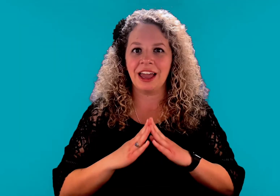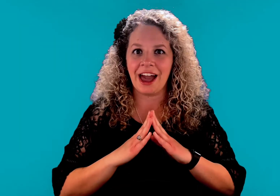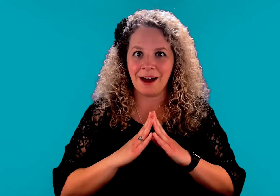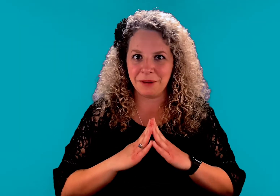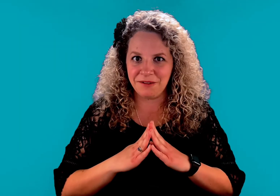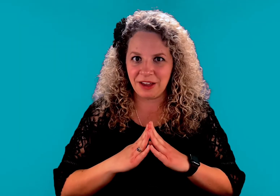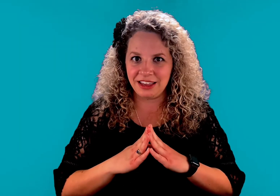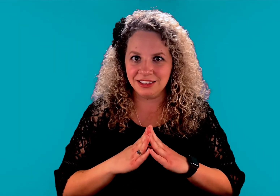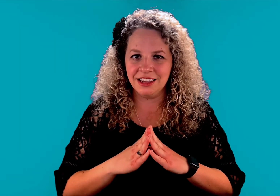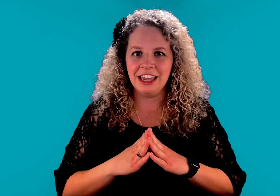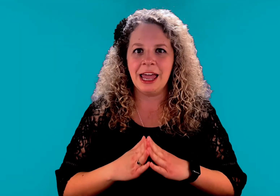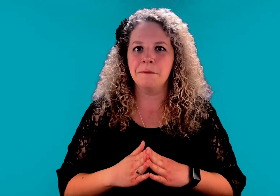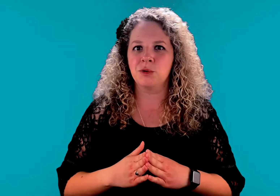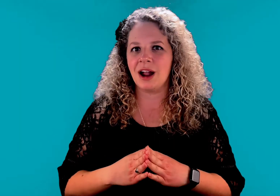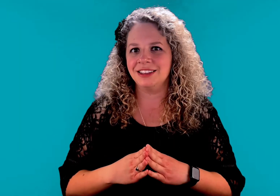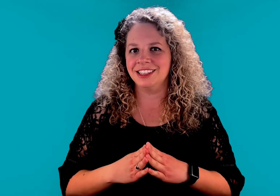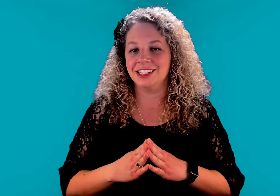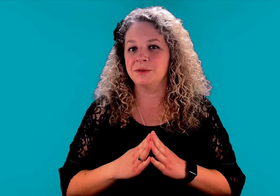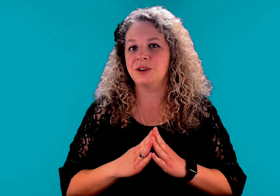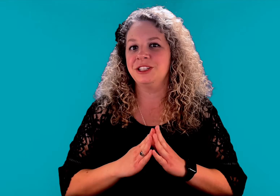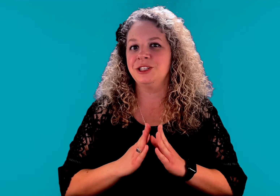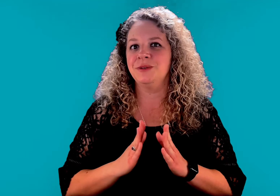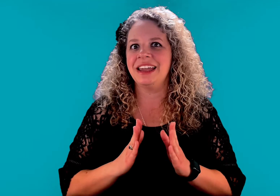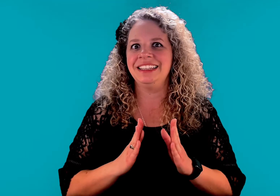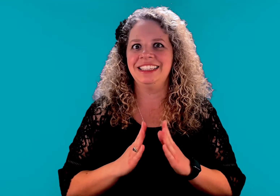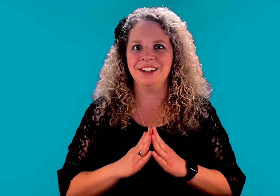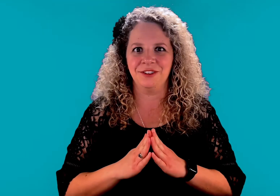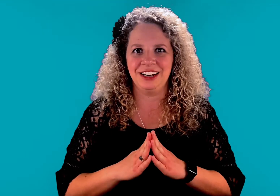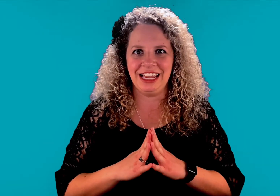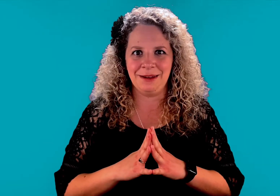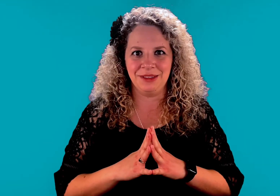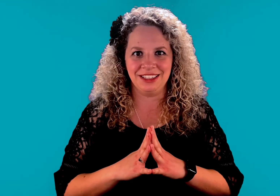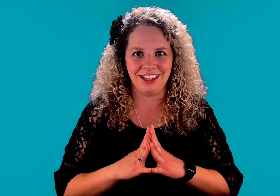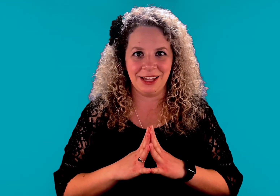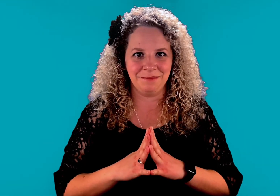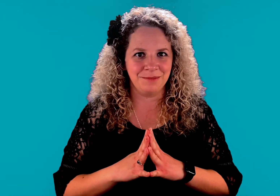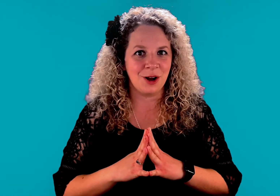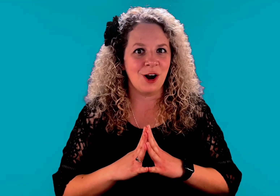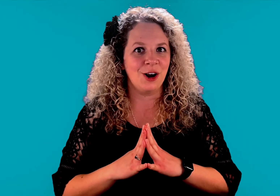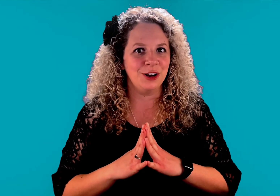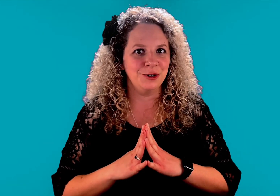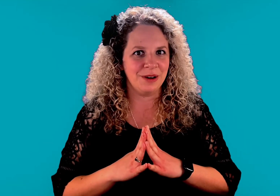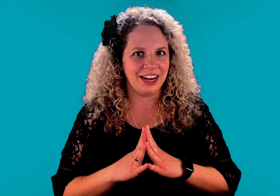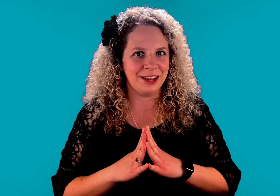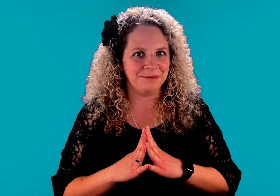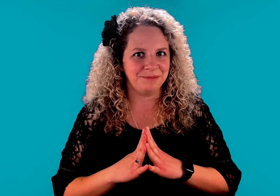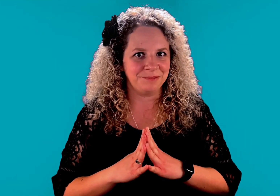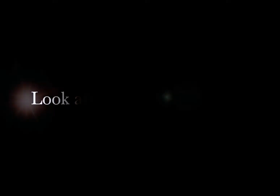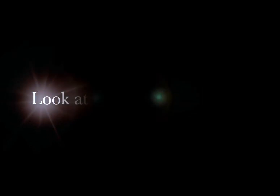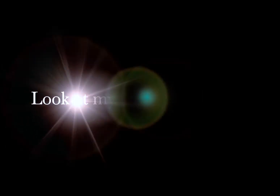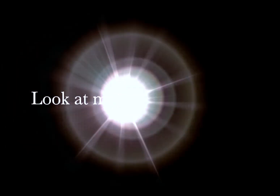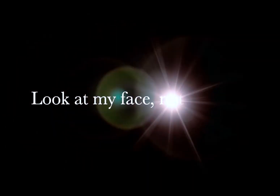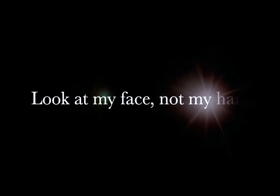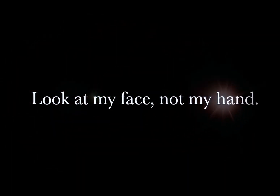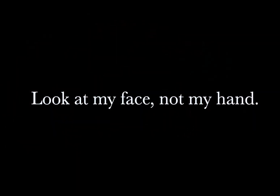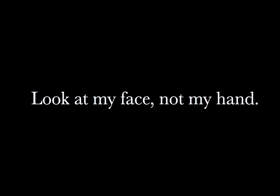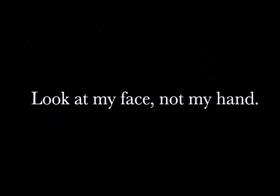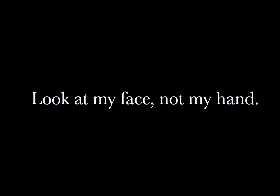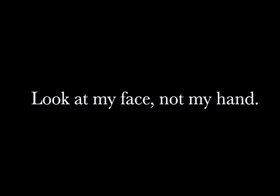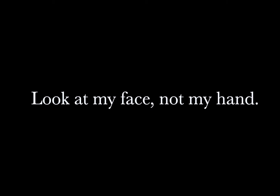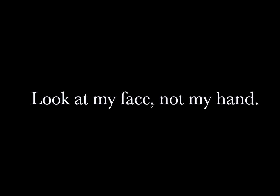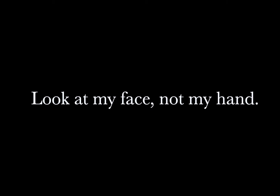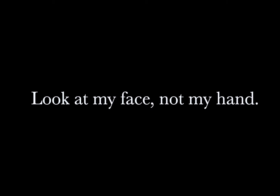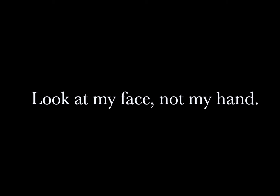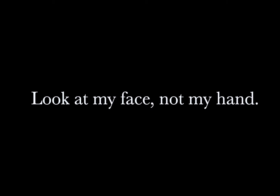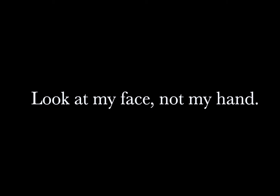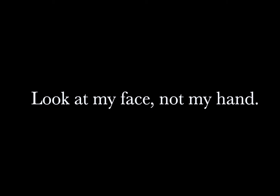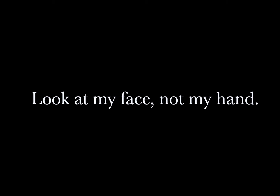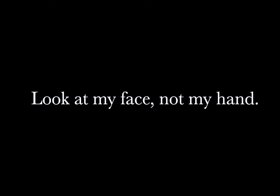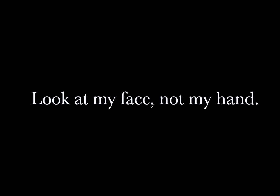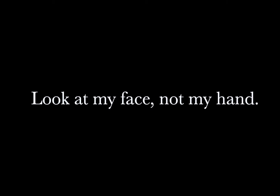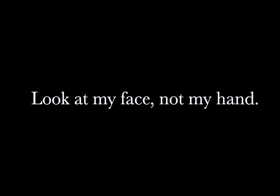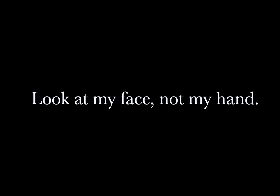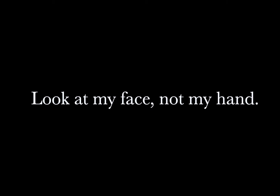at my face and practice and I'm going to do a different name this time. Are you ready?